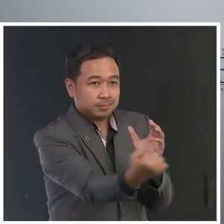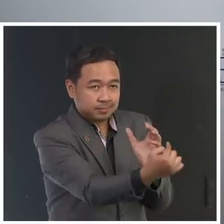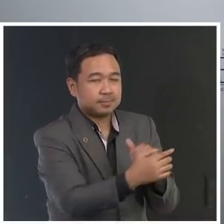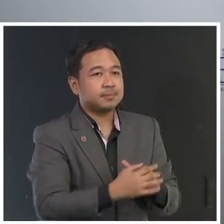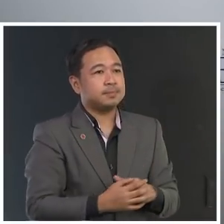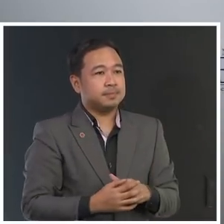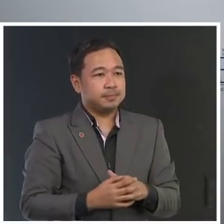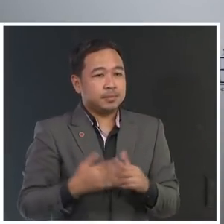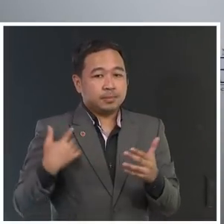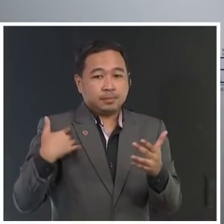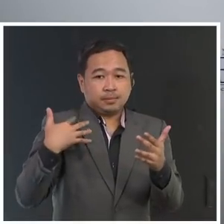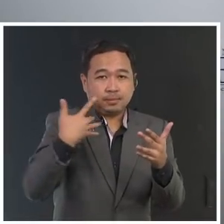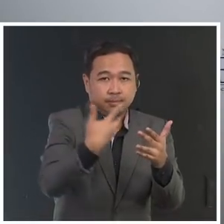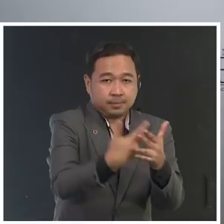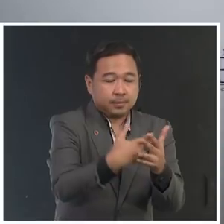first time in history, recognized sign